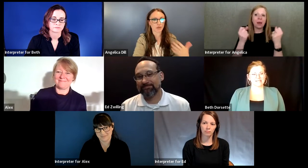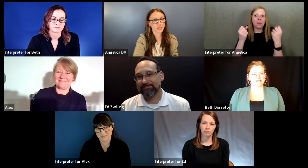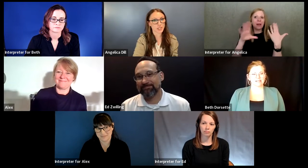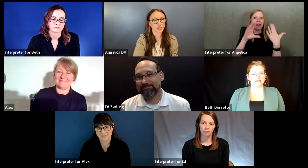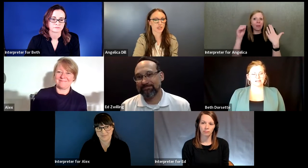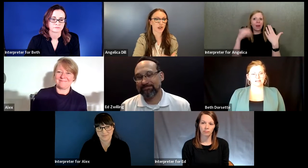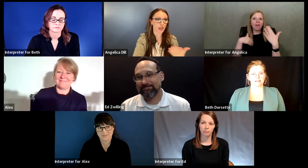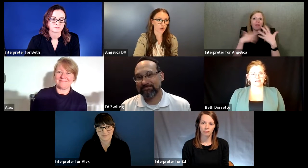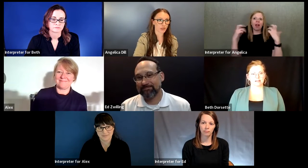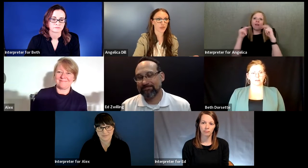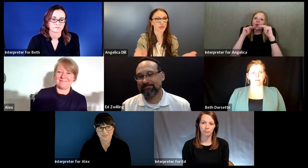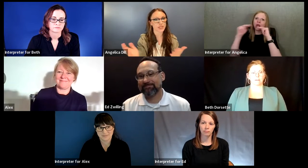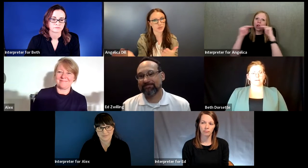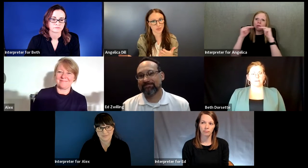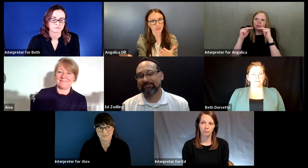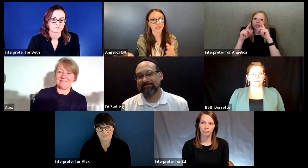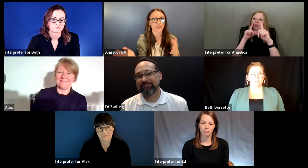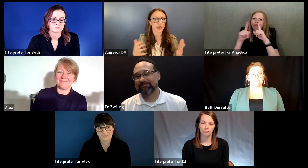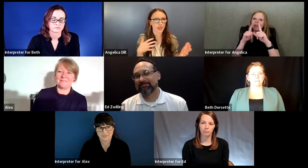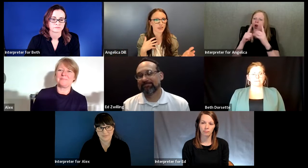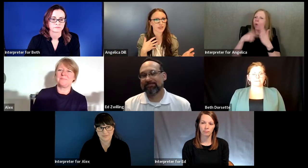Conversation, hey what do you think about this or this?